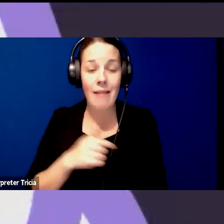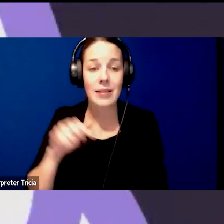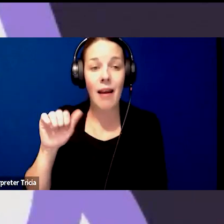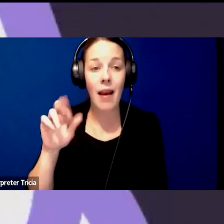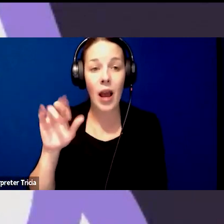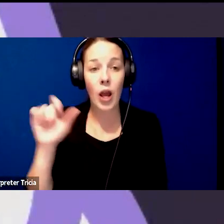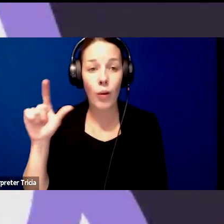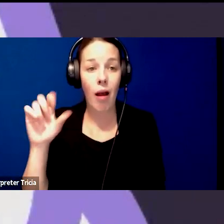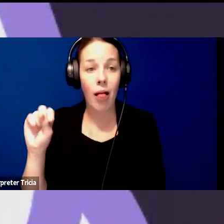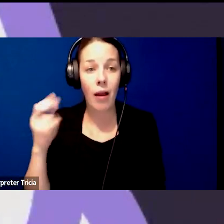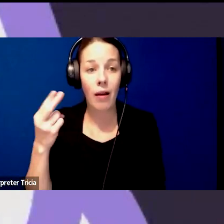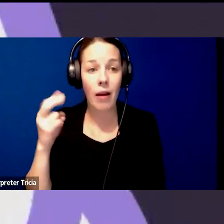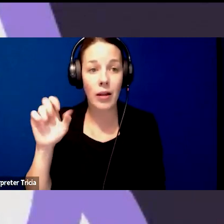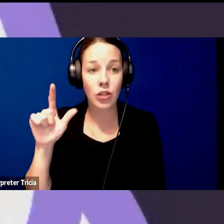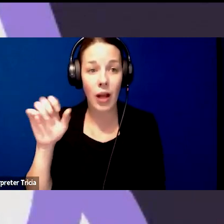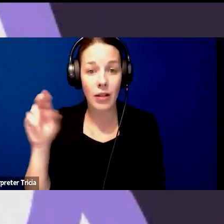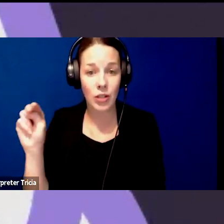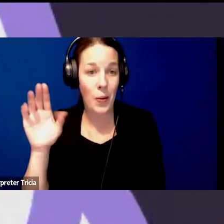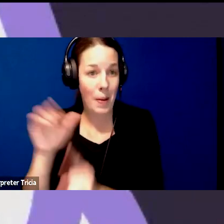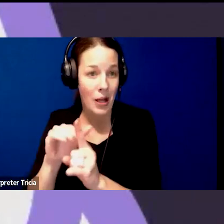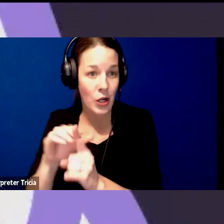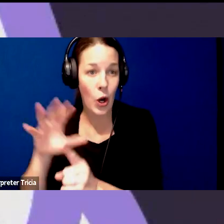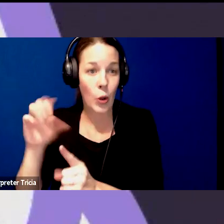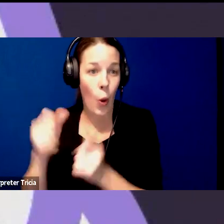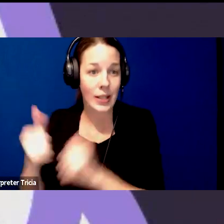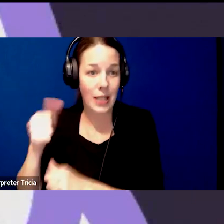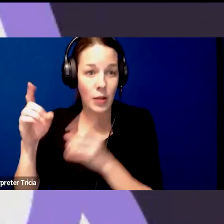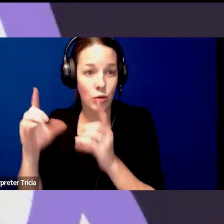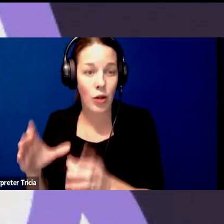Reminder, she is the co executive director of External relations